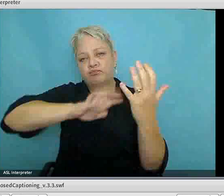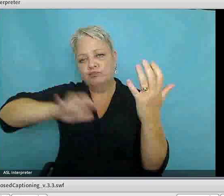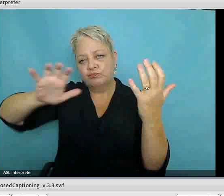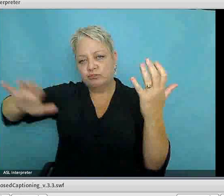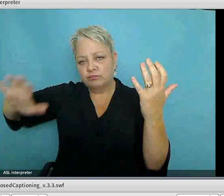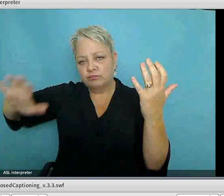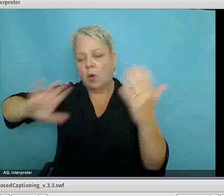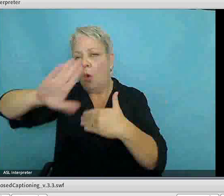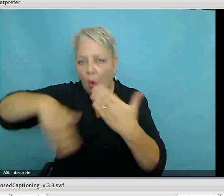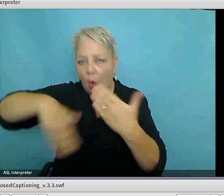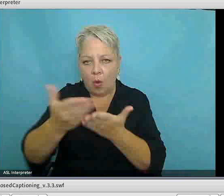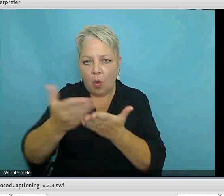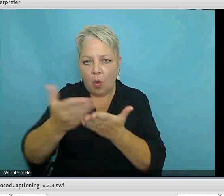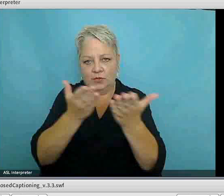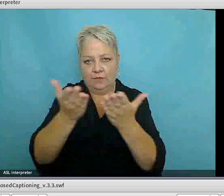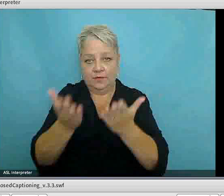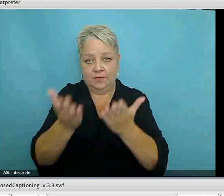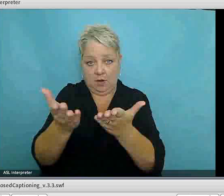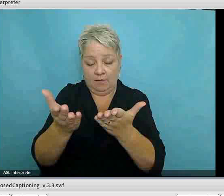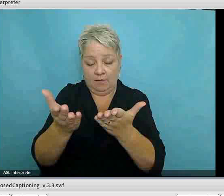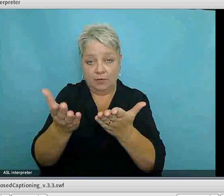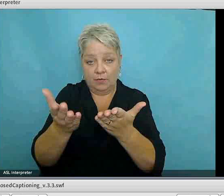made to the 90,000 folks so that they would know it.